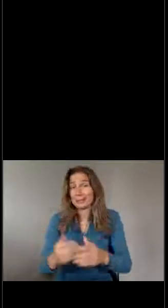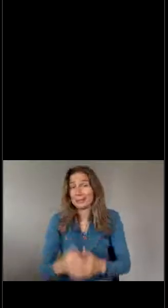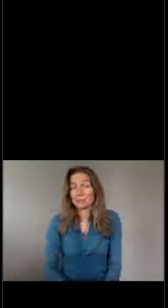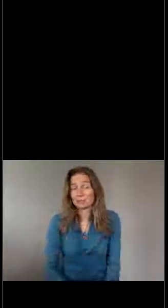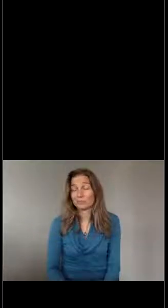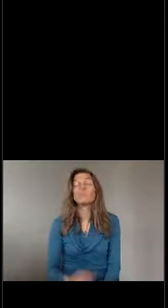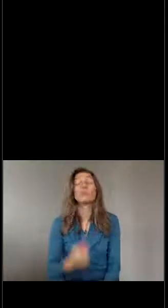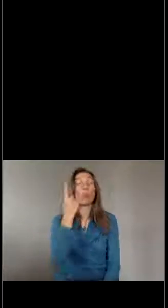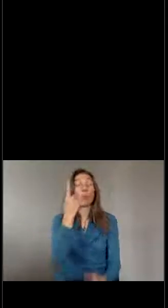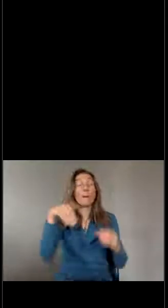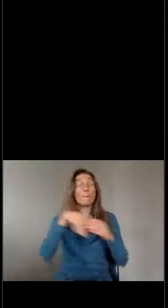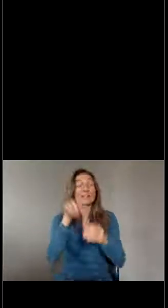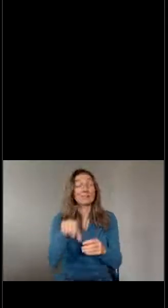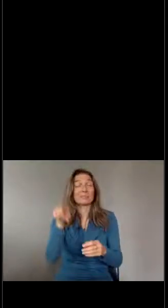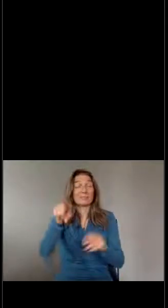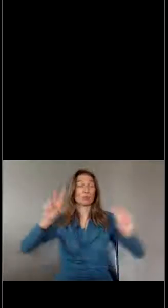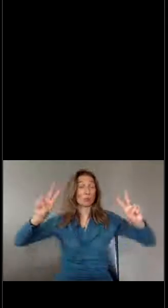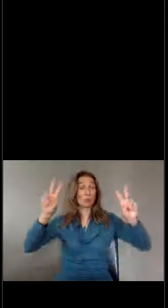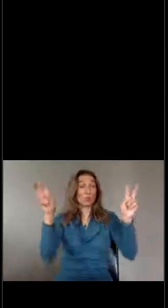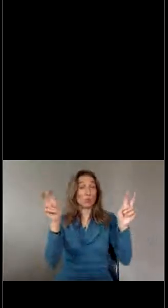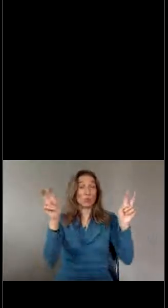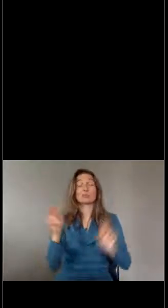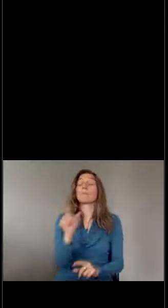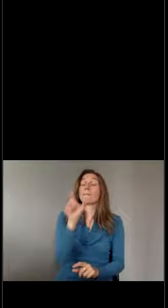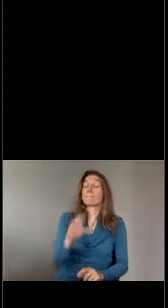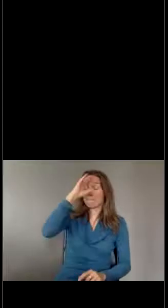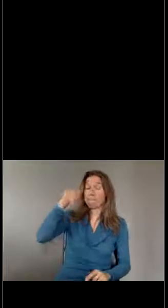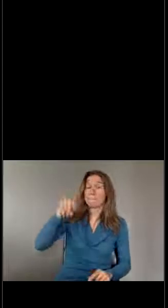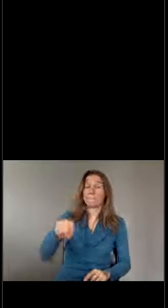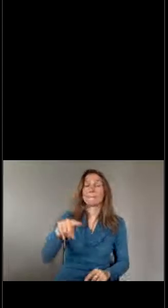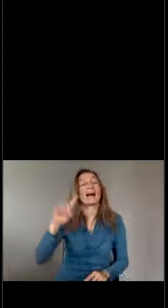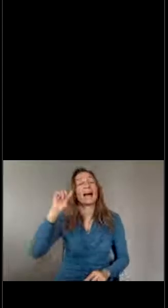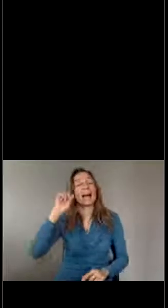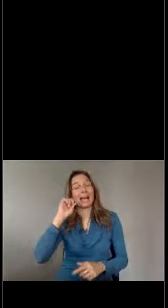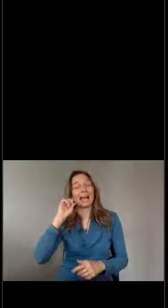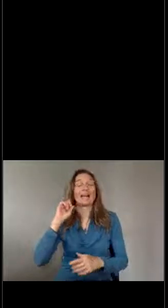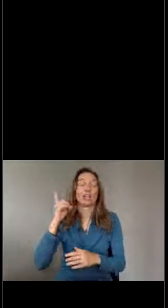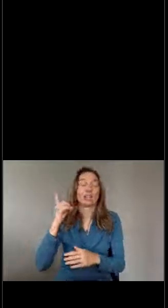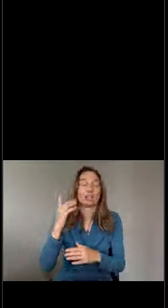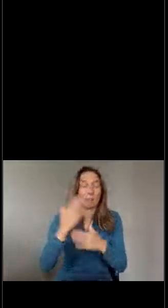He is a man with a hearing impairment by a sign language interpreter in Kenya.